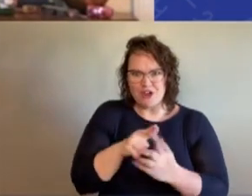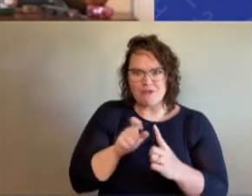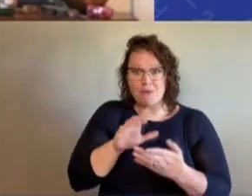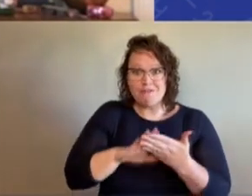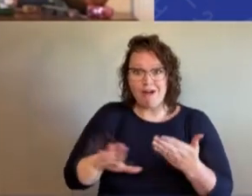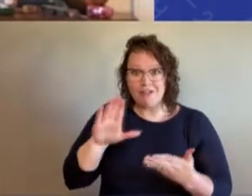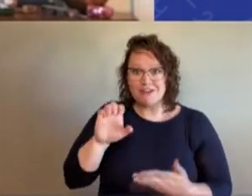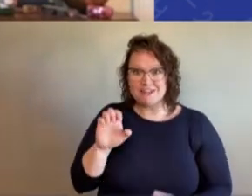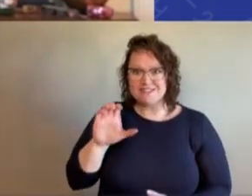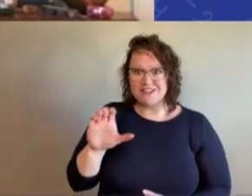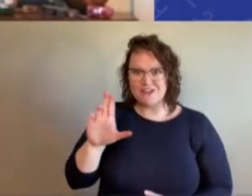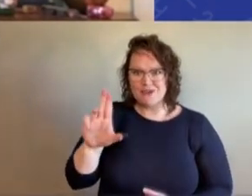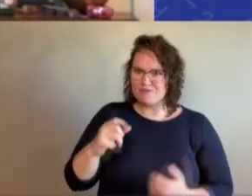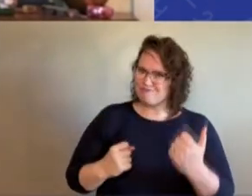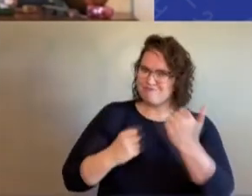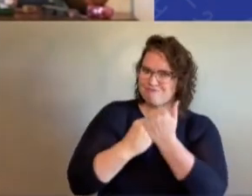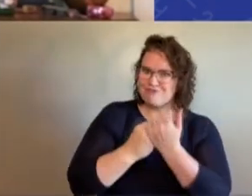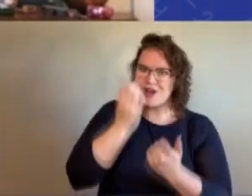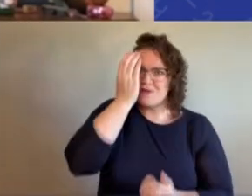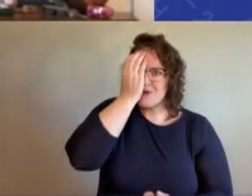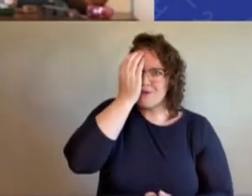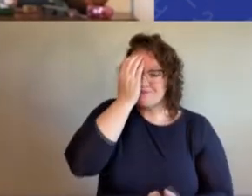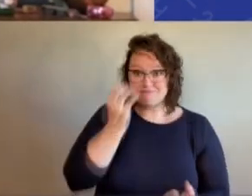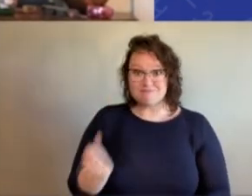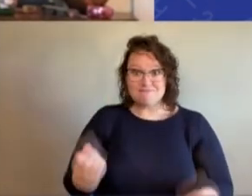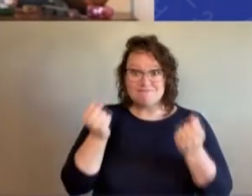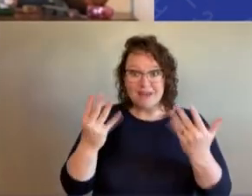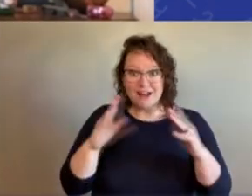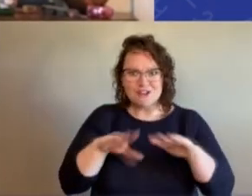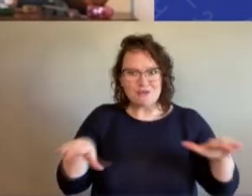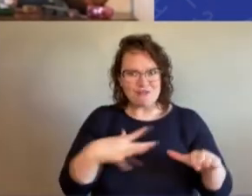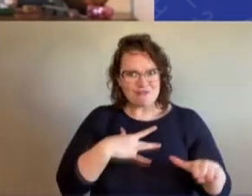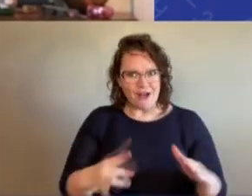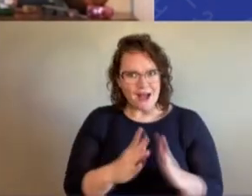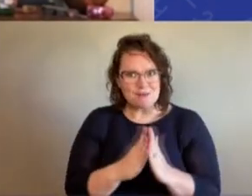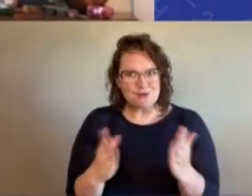Jay: my name is jay and I am the author of "jackie laroo, boy